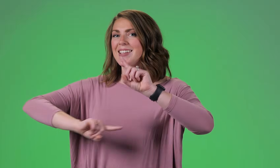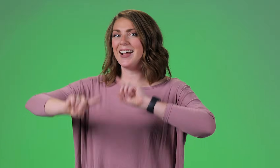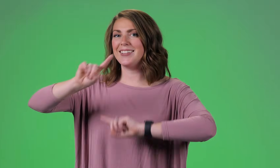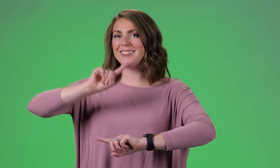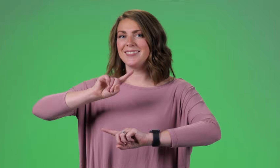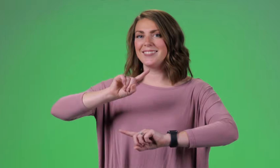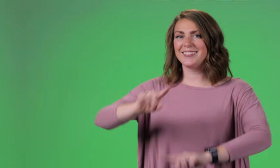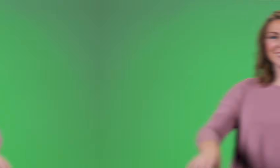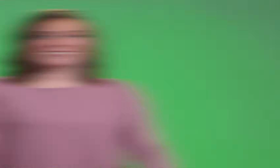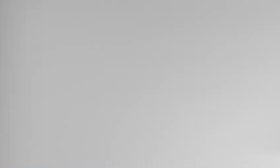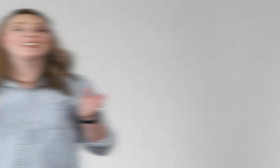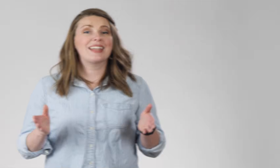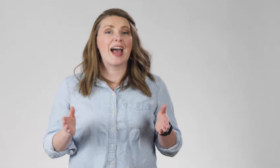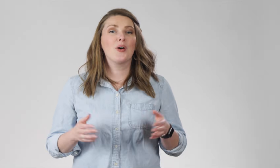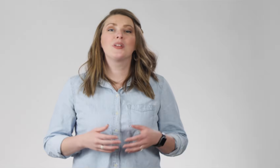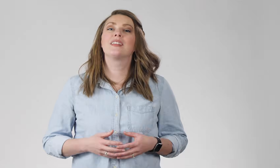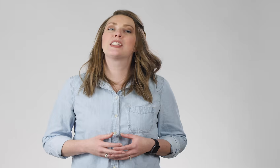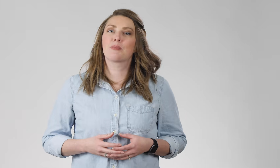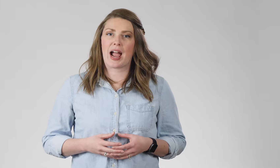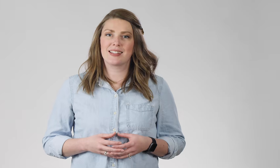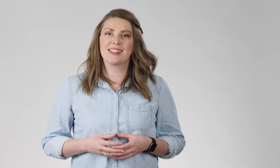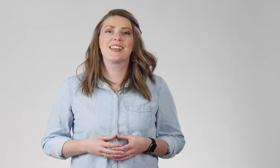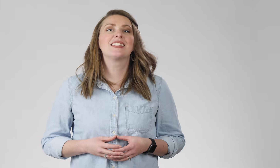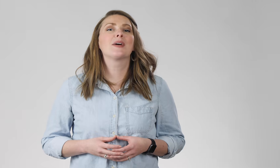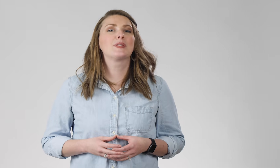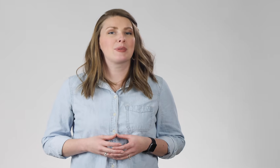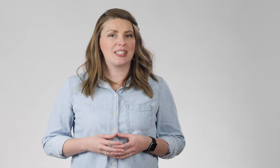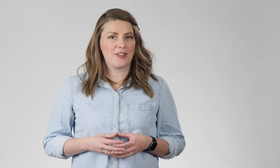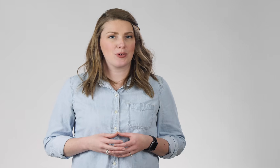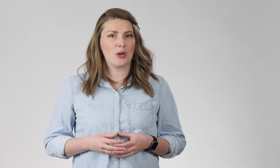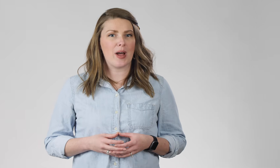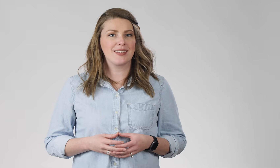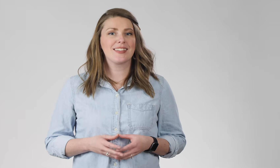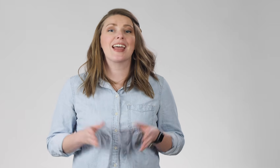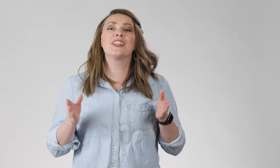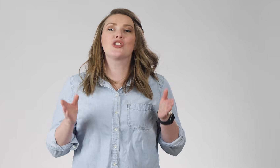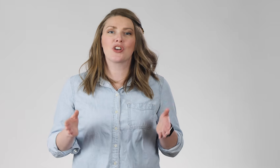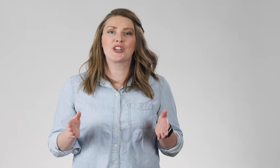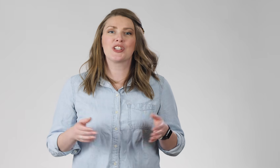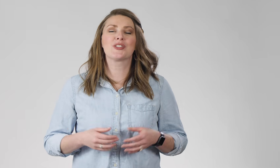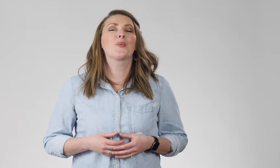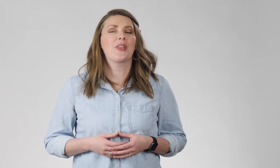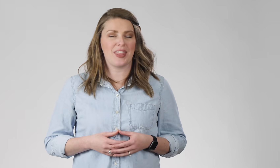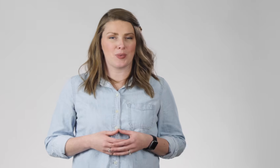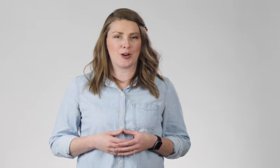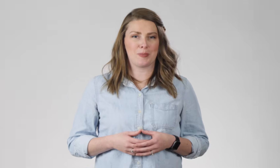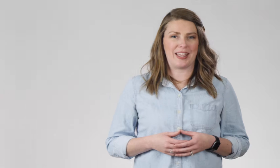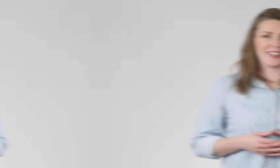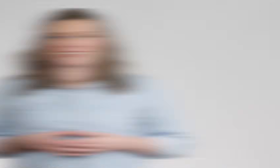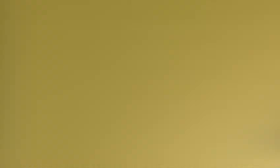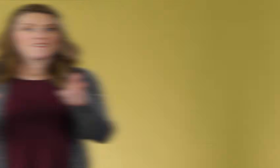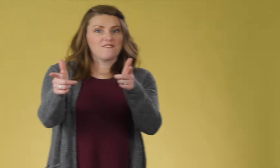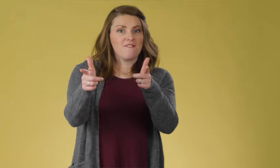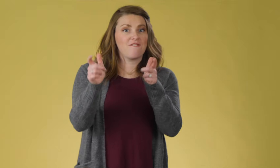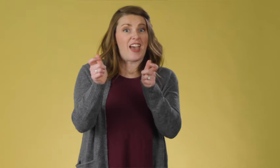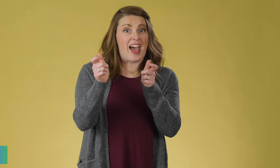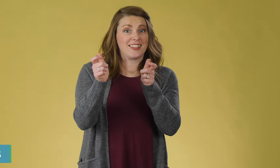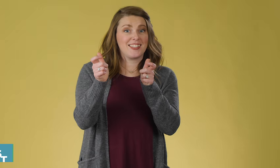'sign.' Now let's practice some specific requests and instructions within the workplace. 'Fast,